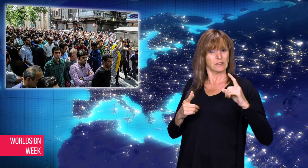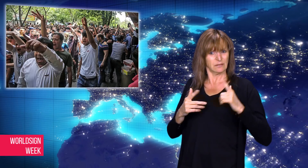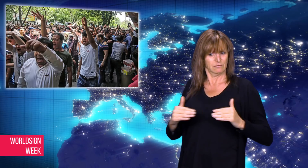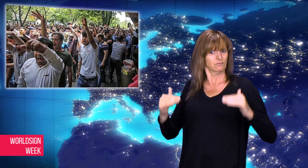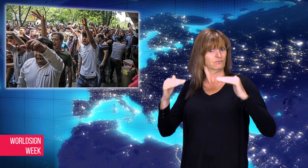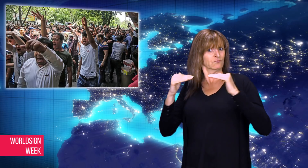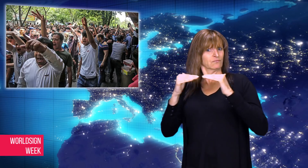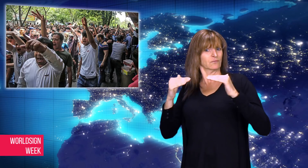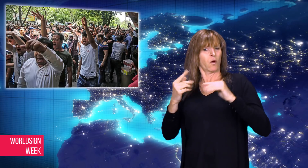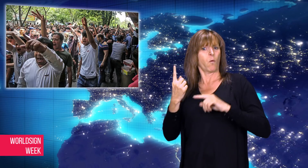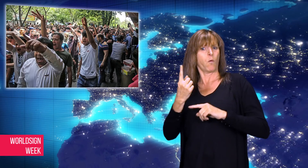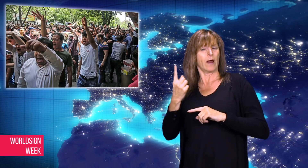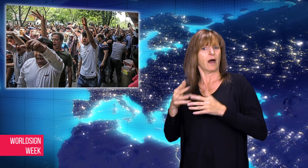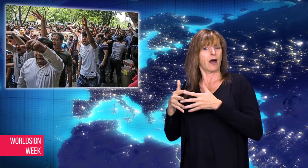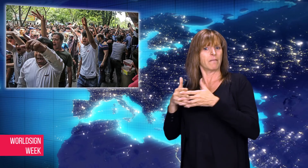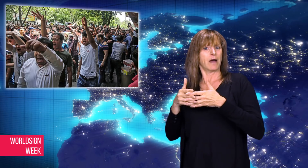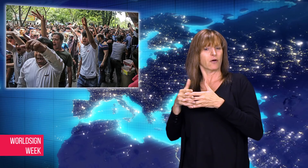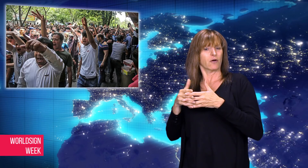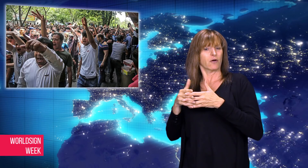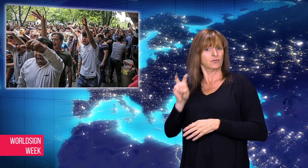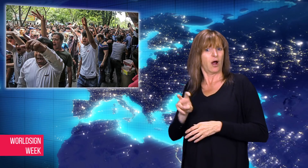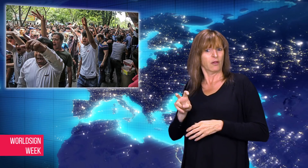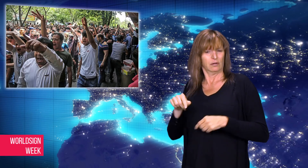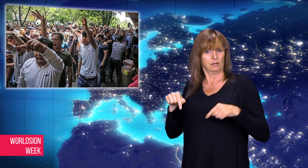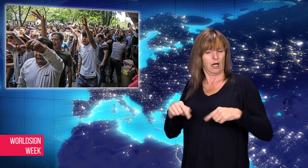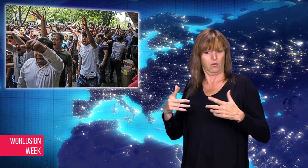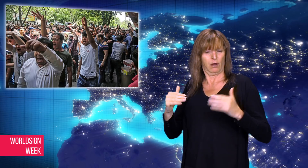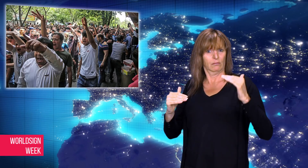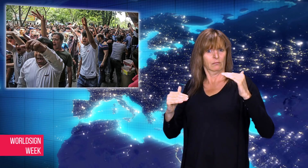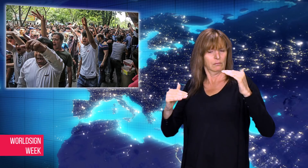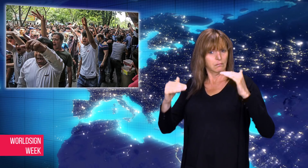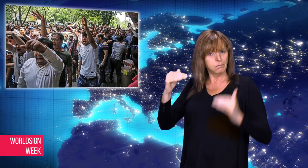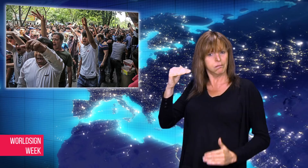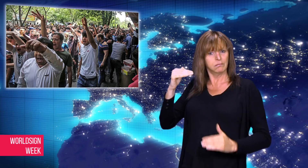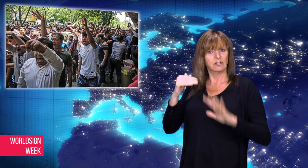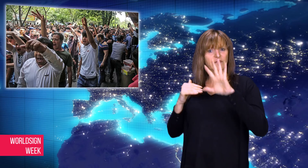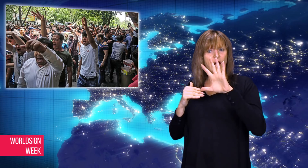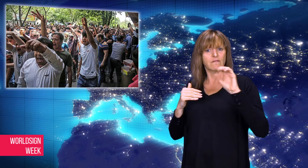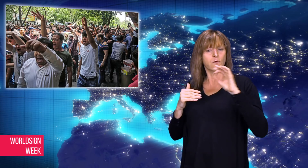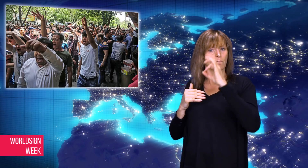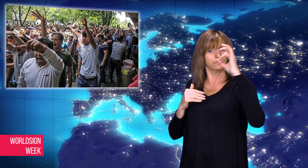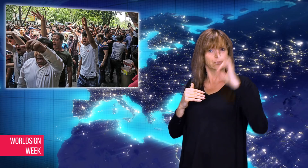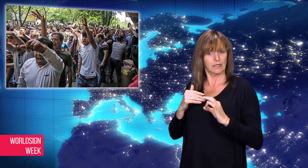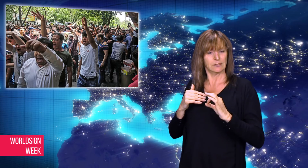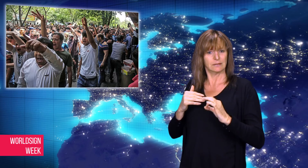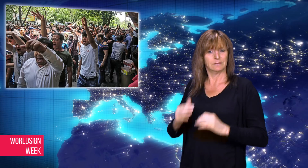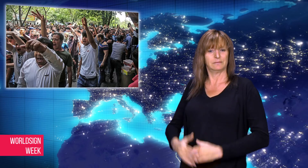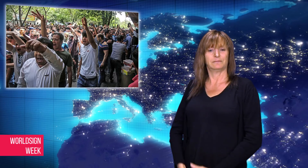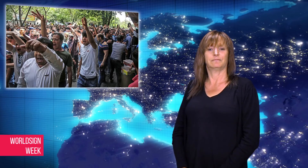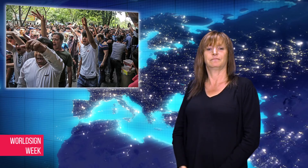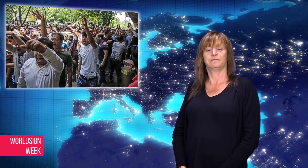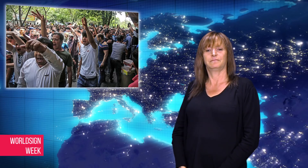nuclear agreement with Iran, international firms also started to